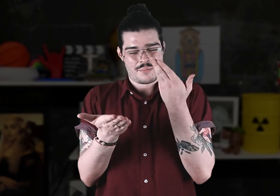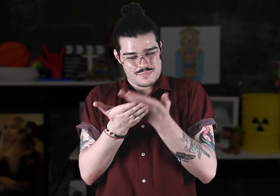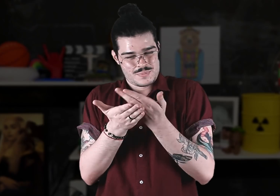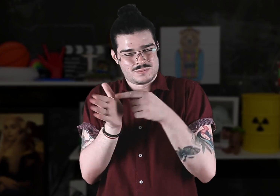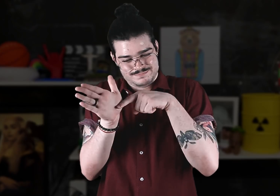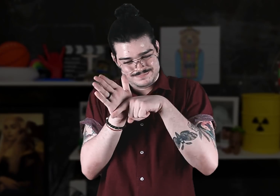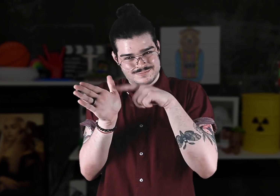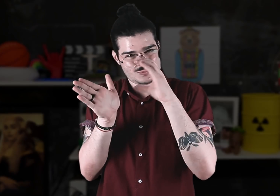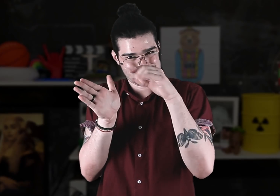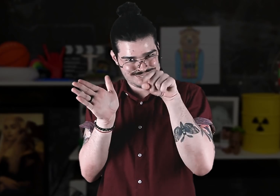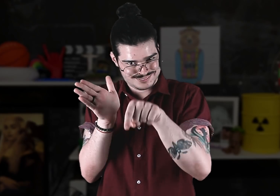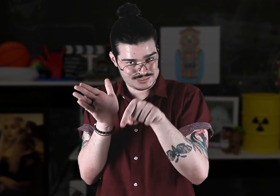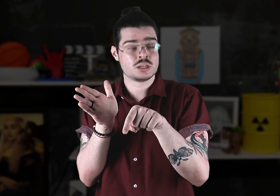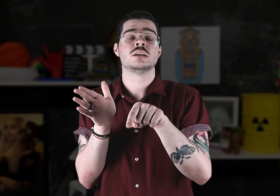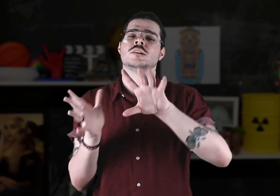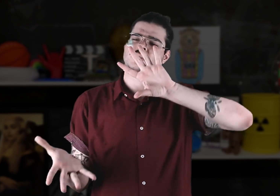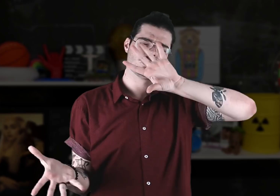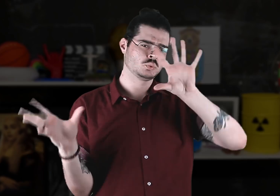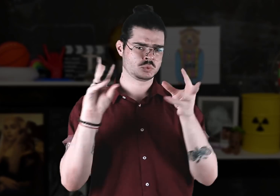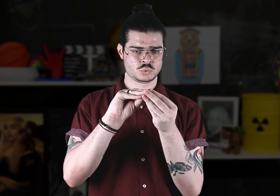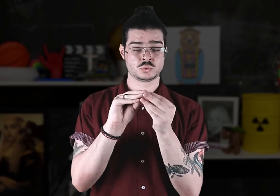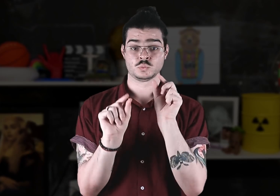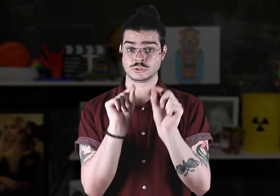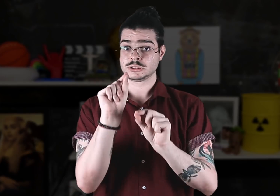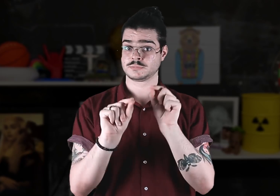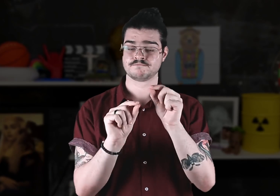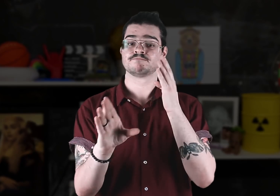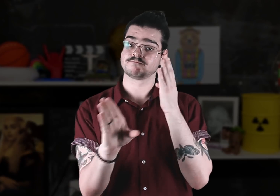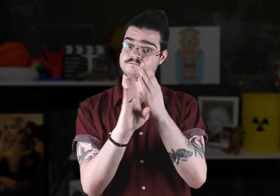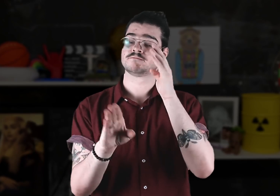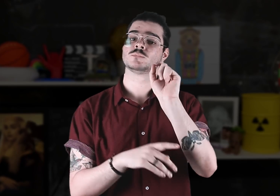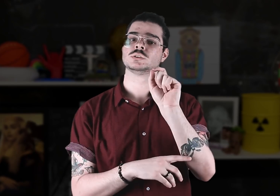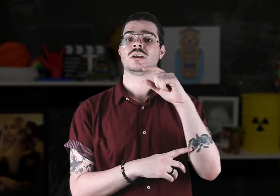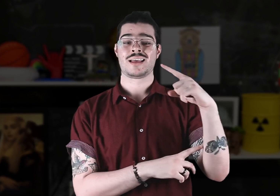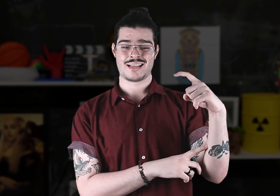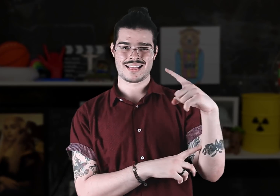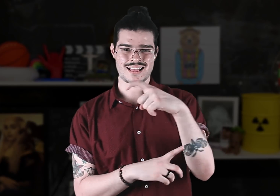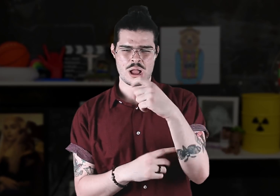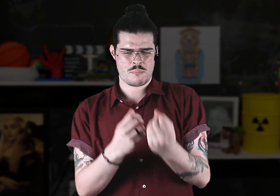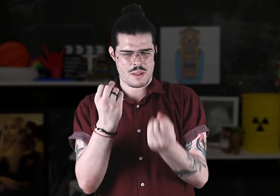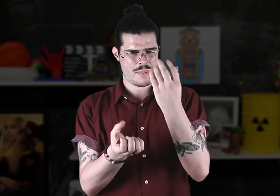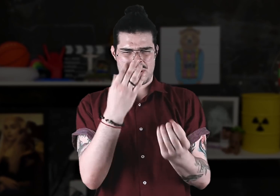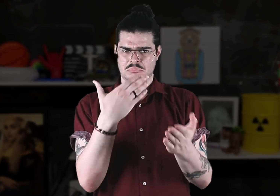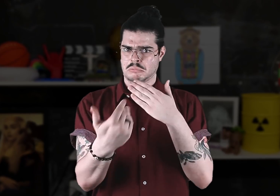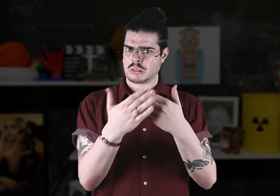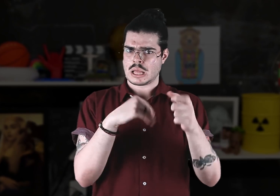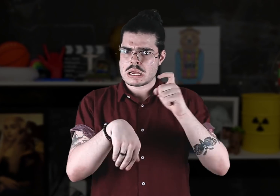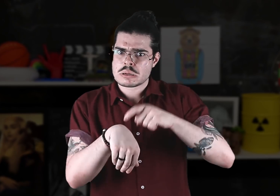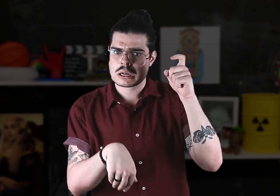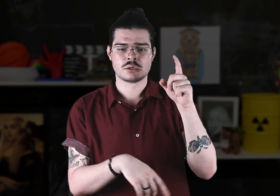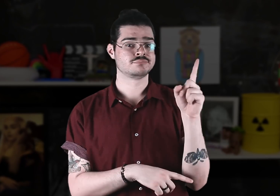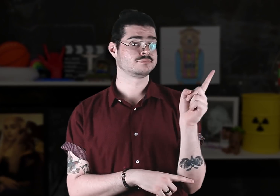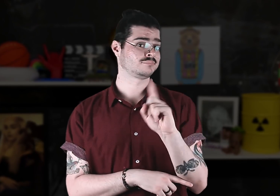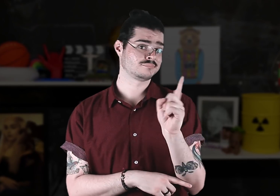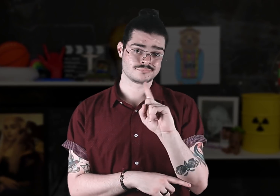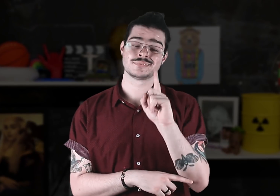The conclusion was that the larvae did not come out of nowhere,